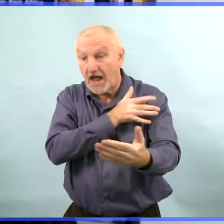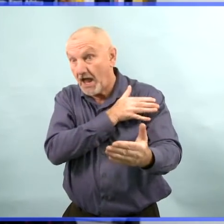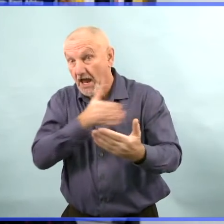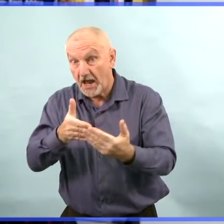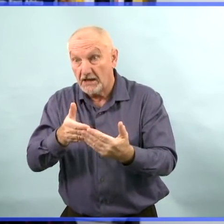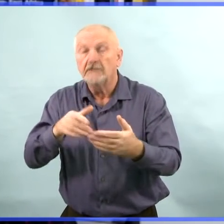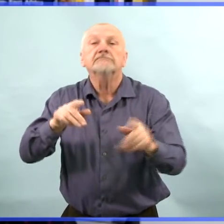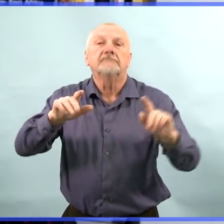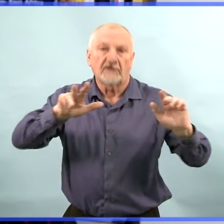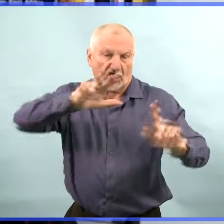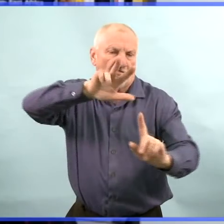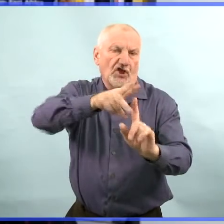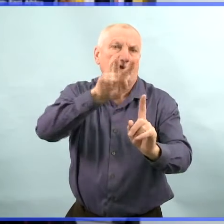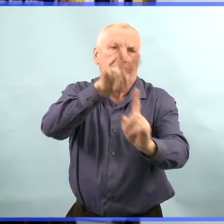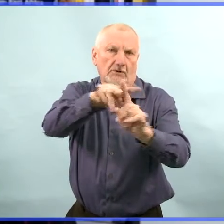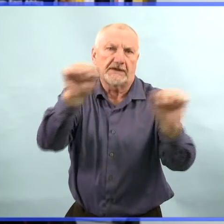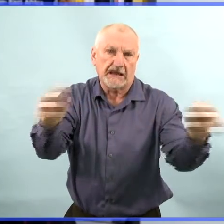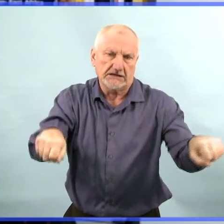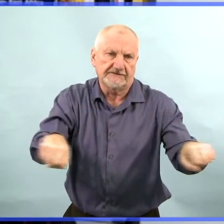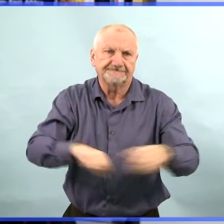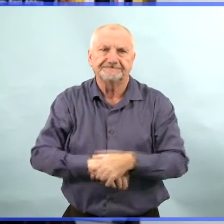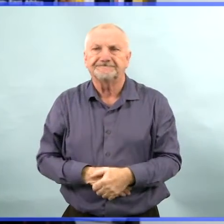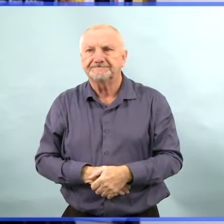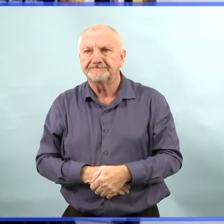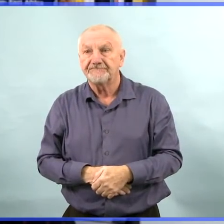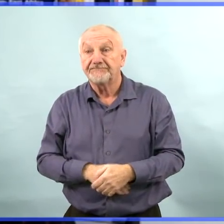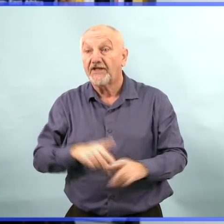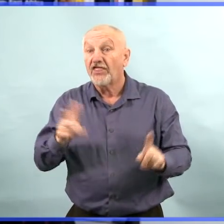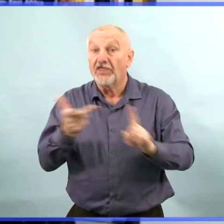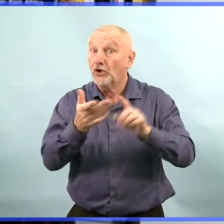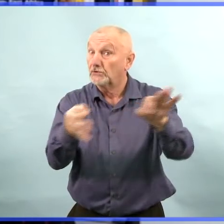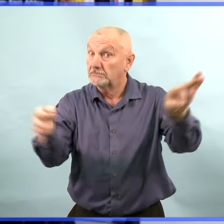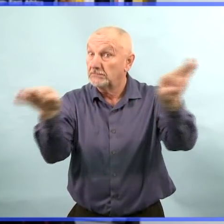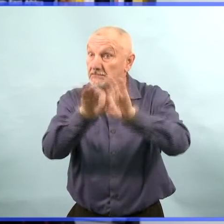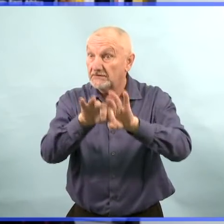the third dose is important because we are seeing waning immunity over time